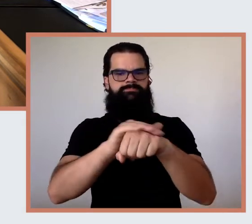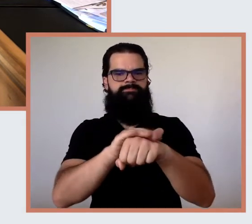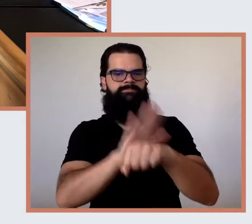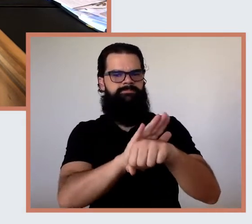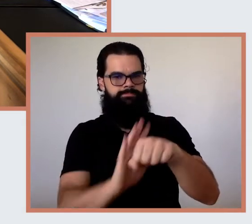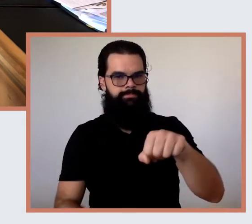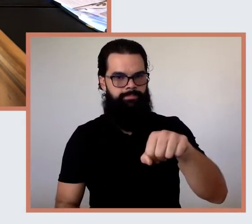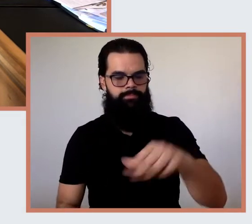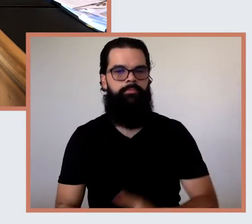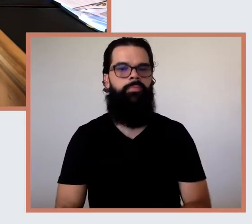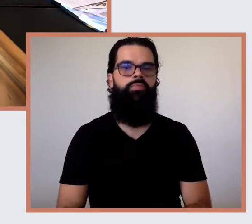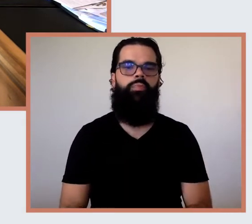having been on the sets.